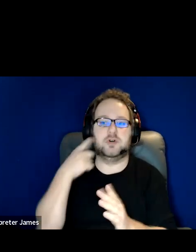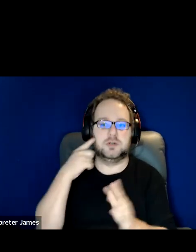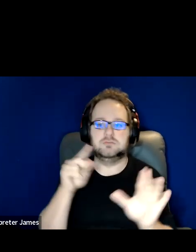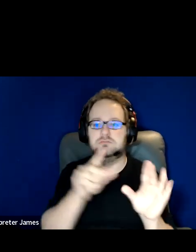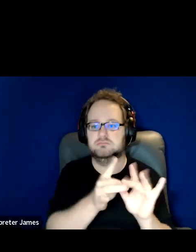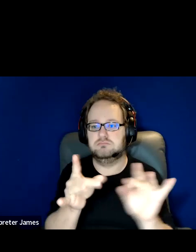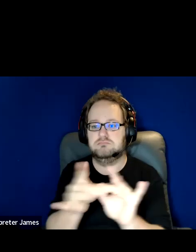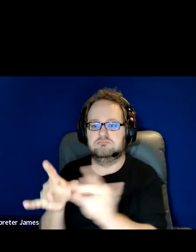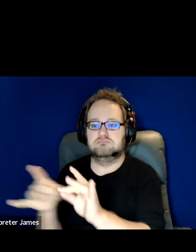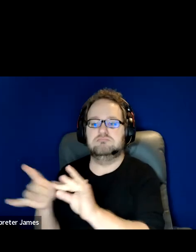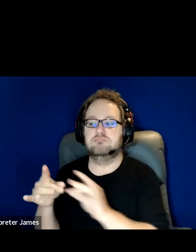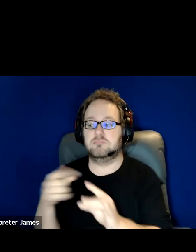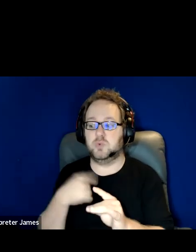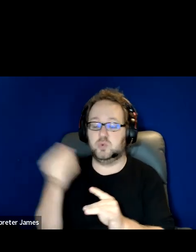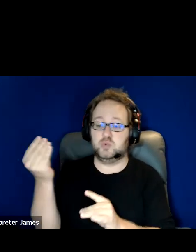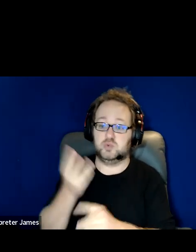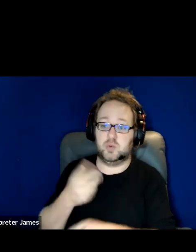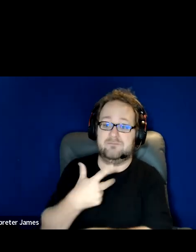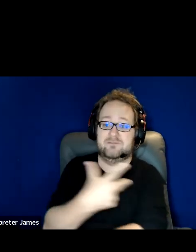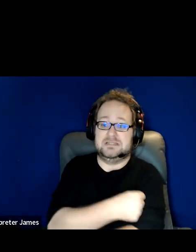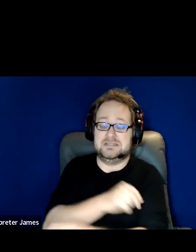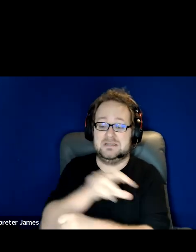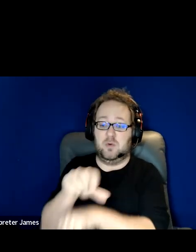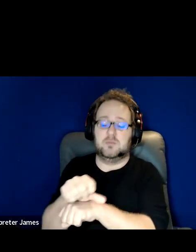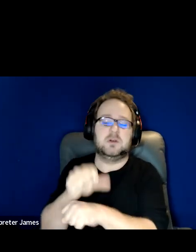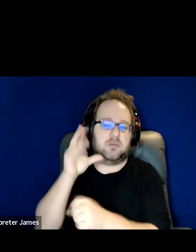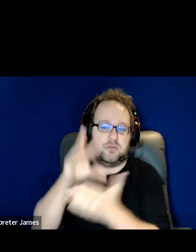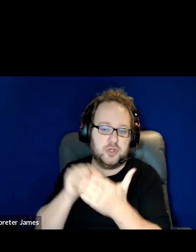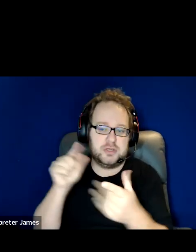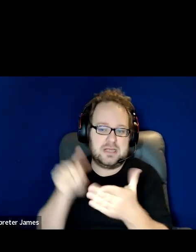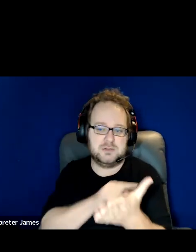they had a vaccine appointment only to show up and learn that that appointment is cancelled.